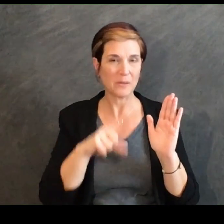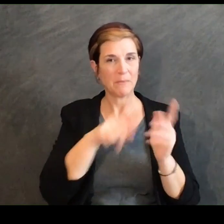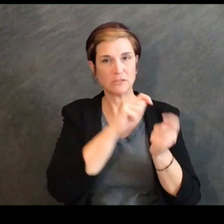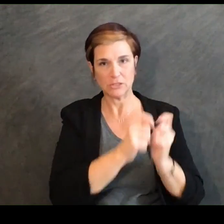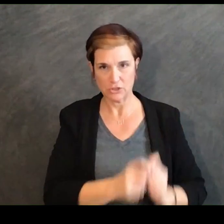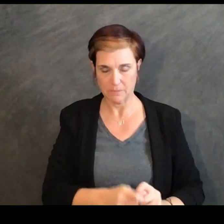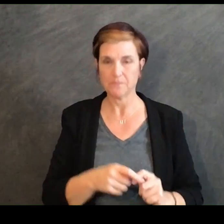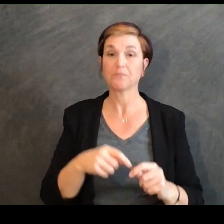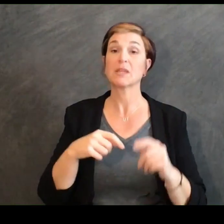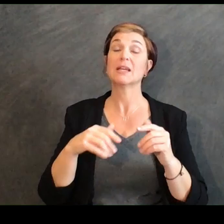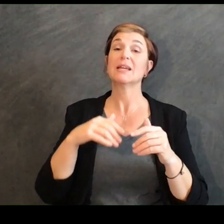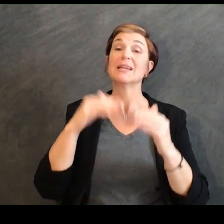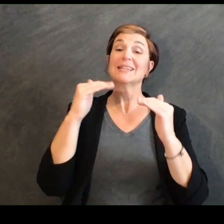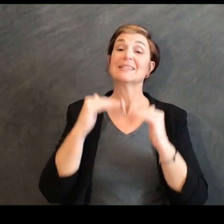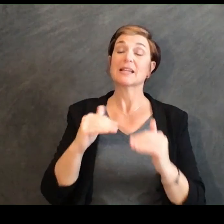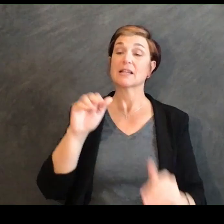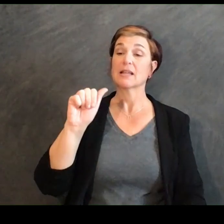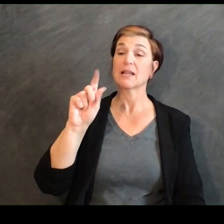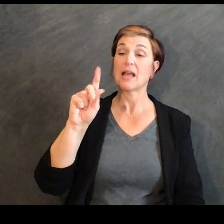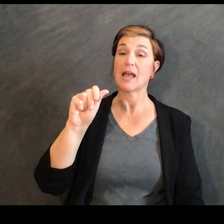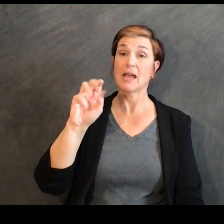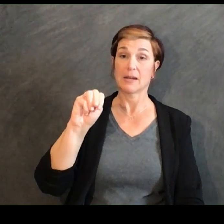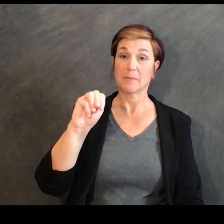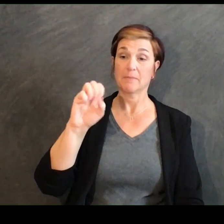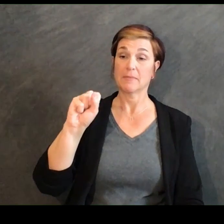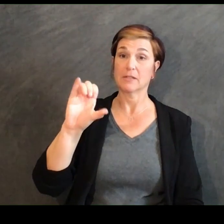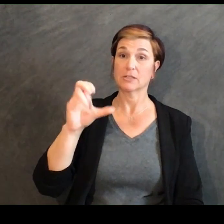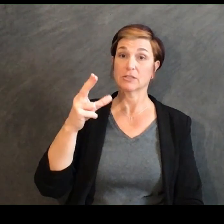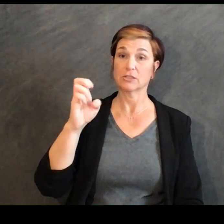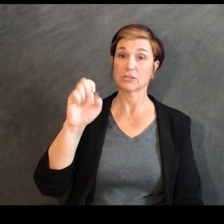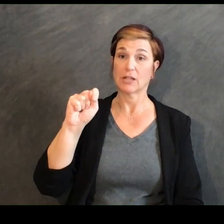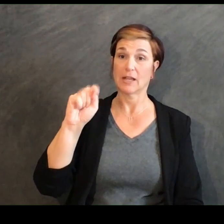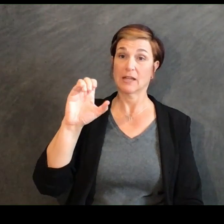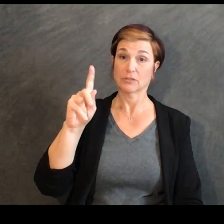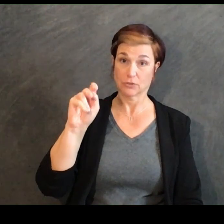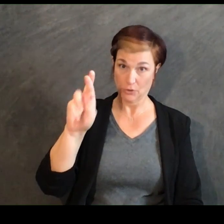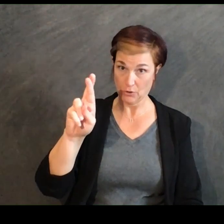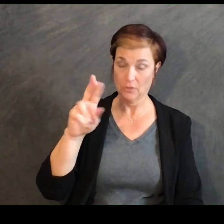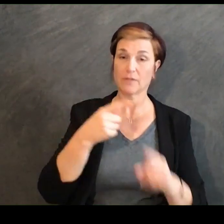really been of tremendous help LabCorp please Adam Thank You mr. president